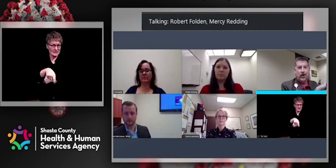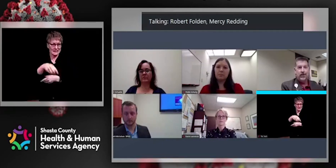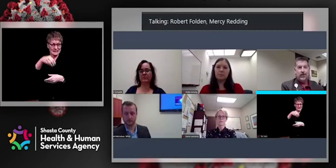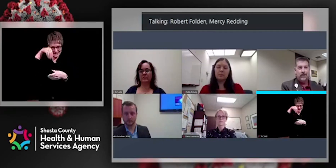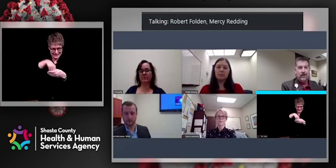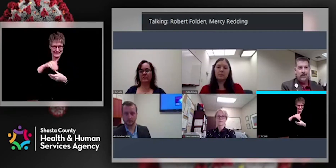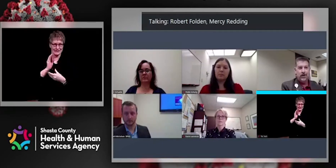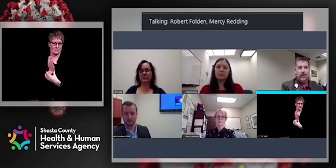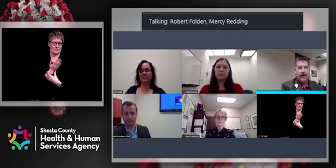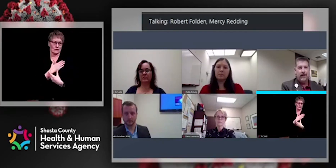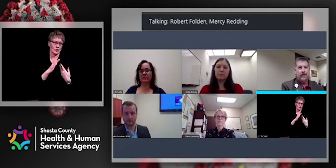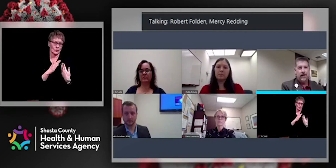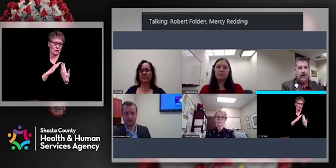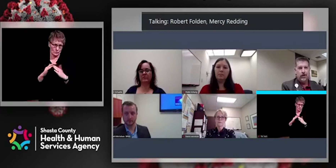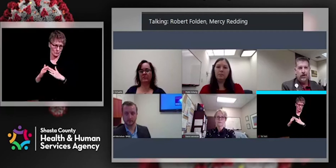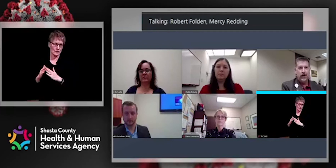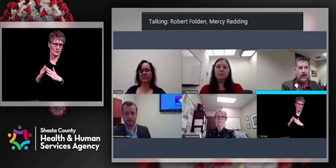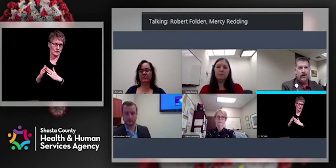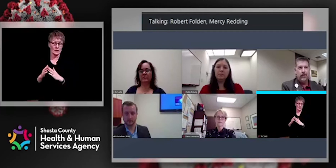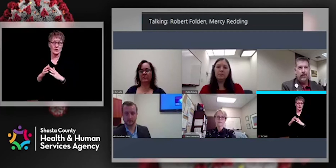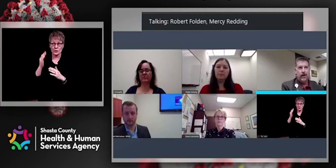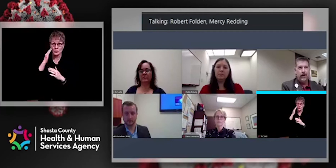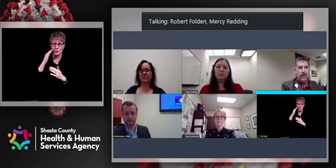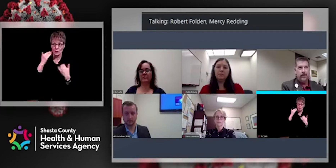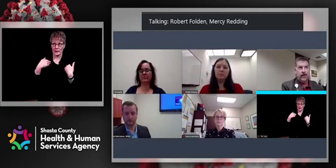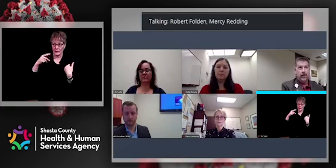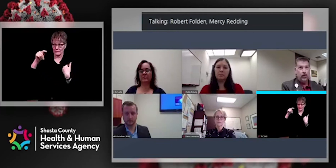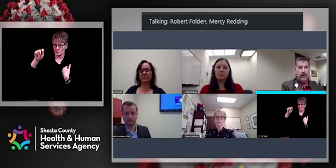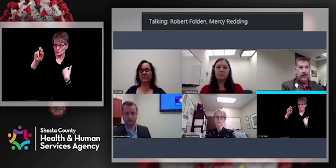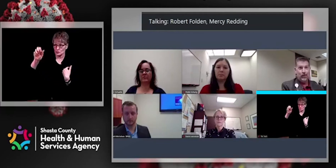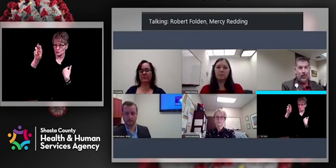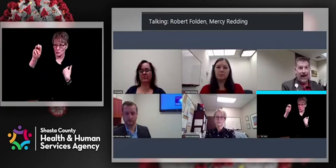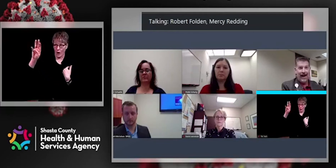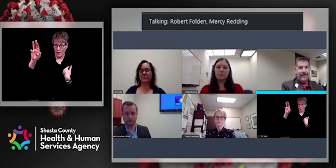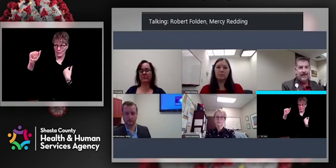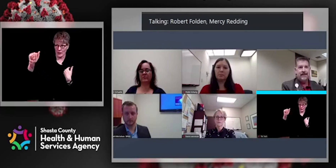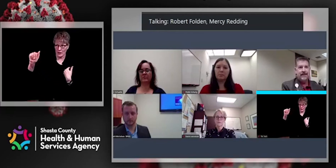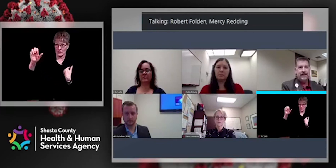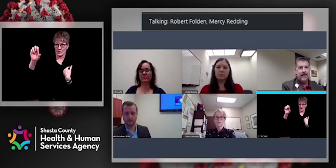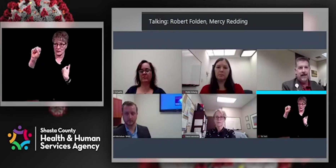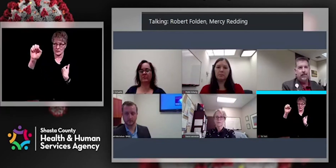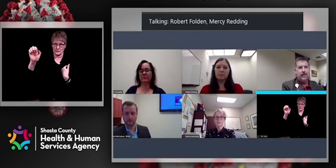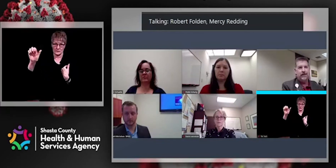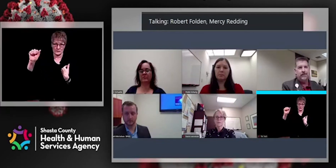'trauma season?' There are times of the year where we see more accidents that take place.